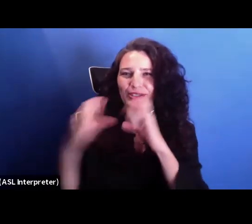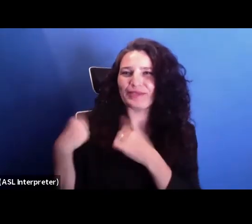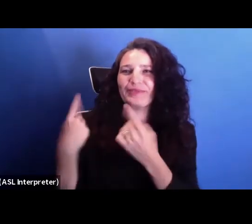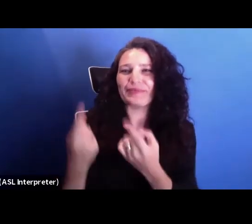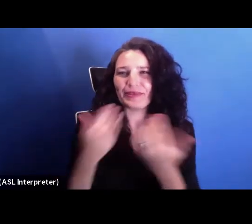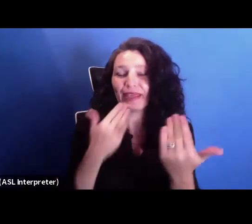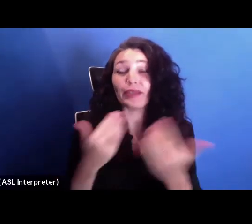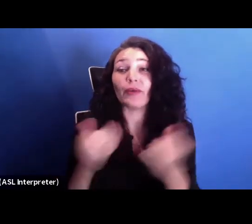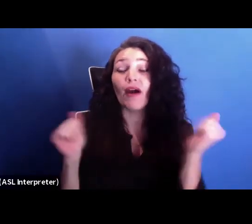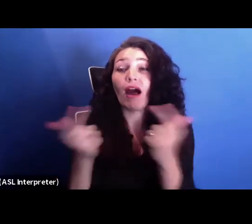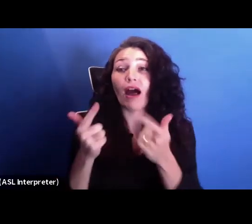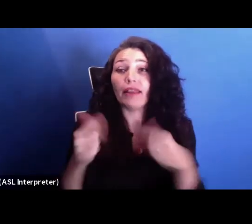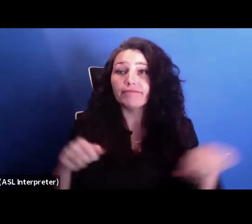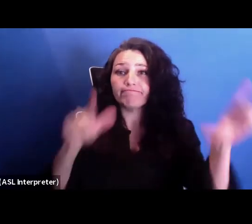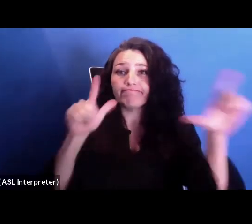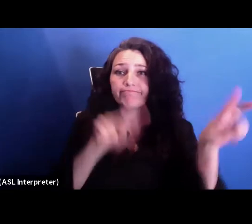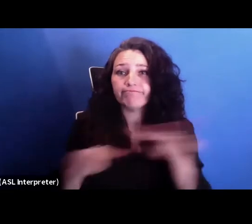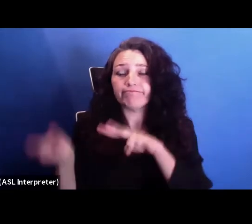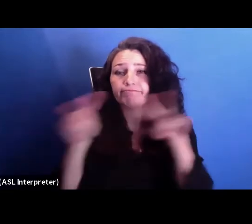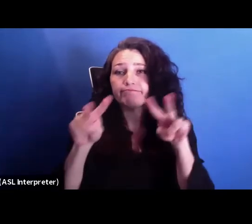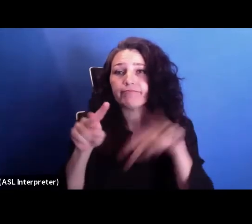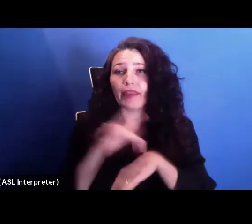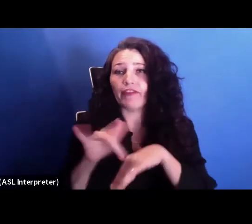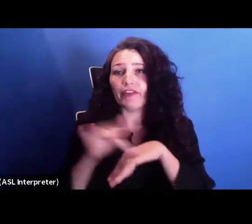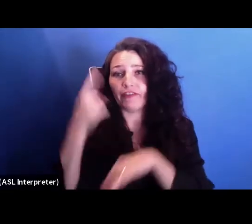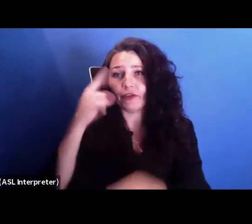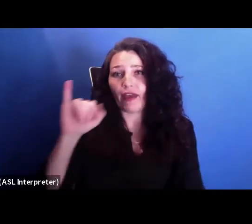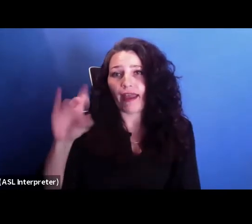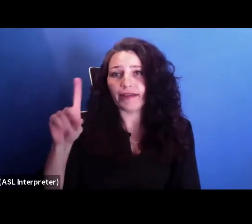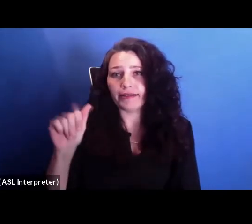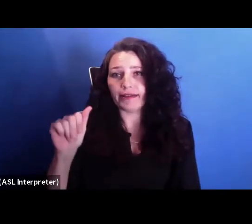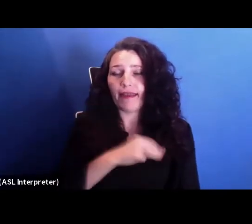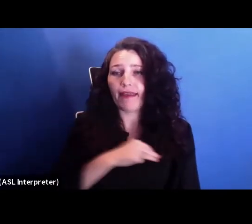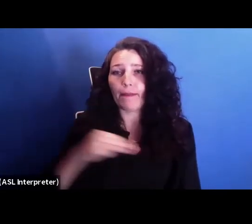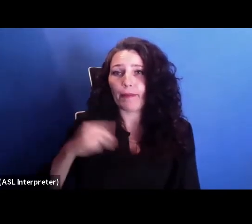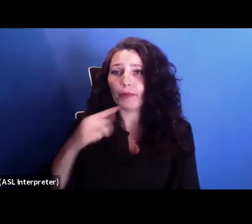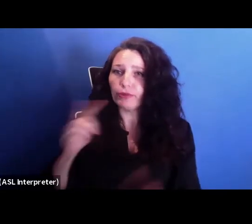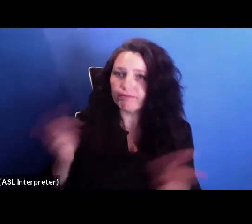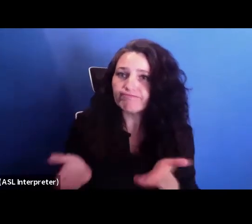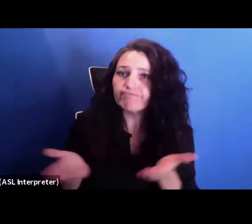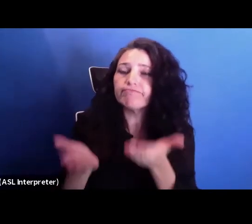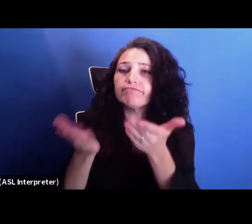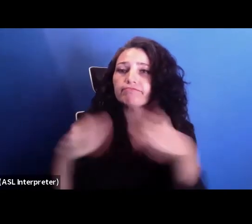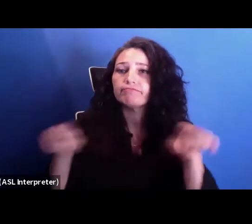These screenings are available for IDA members. So I encourage you to join IDA